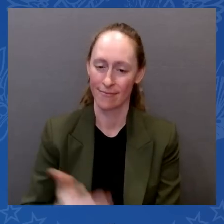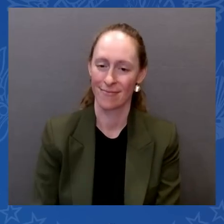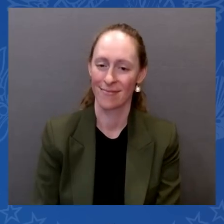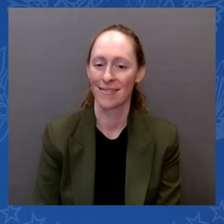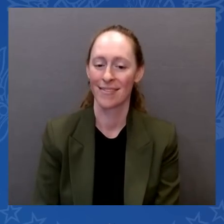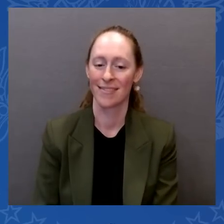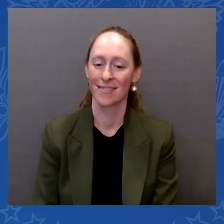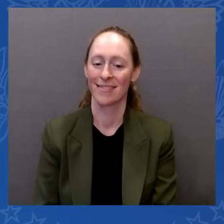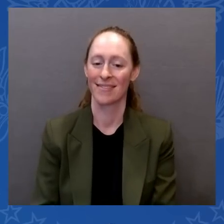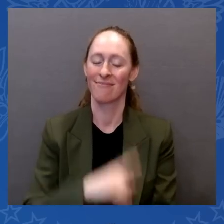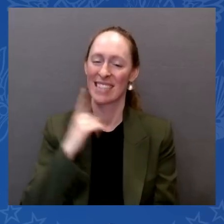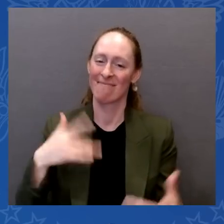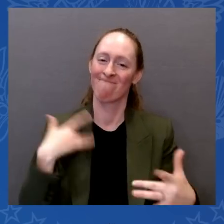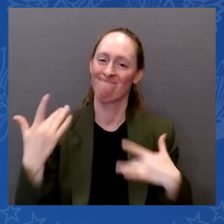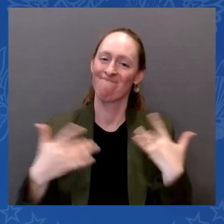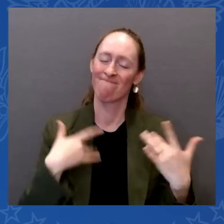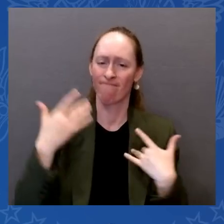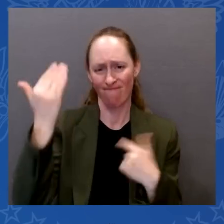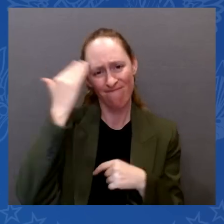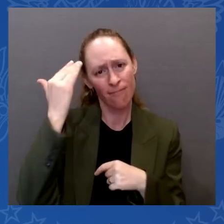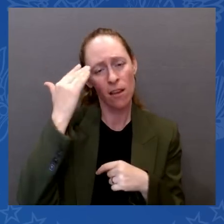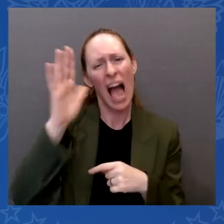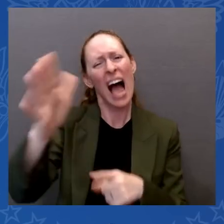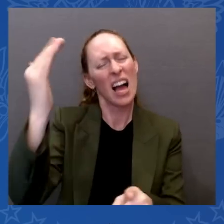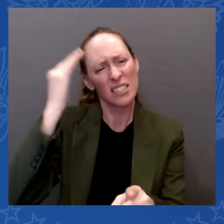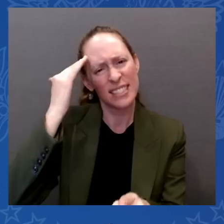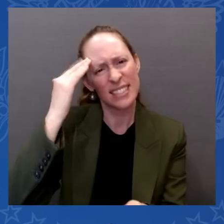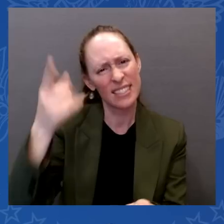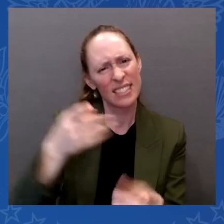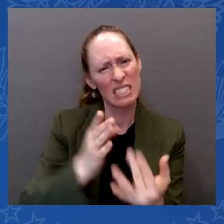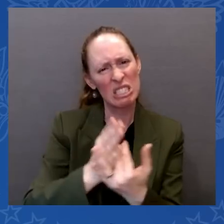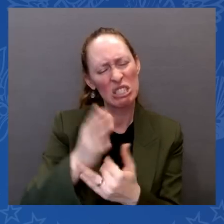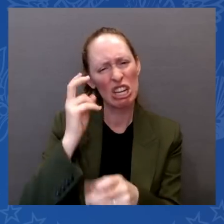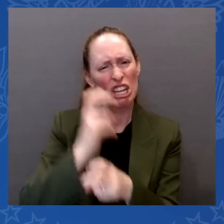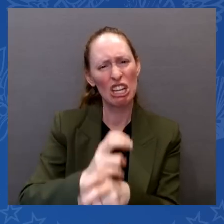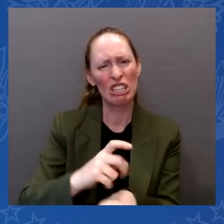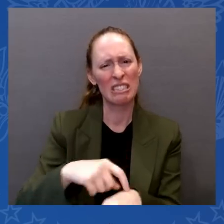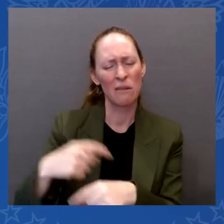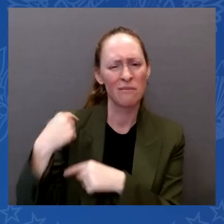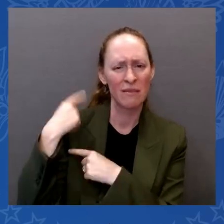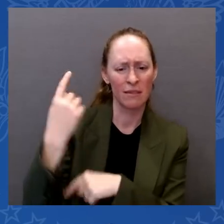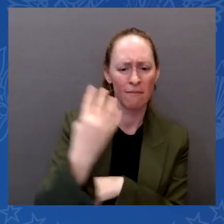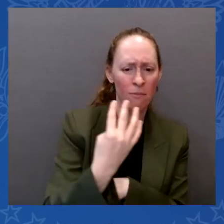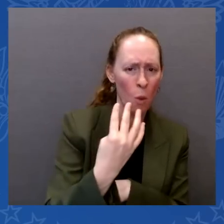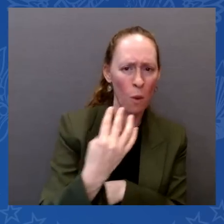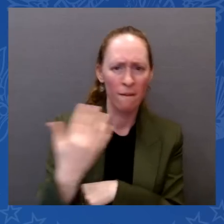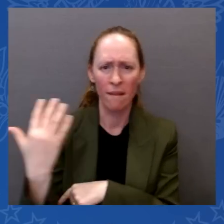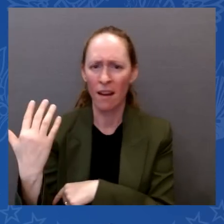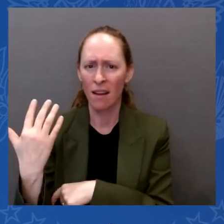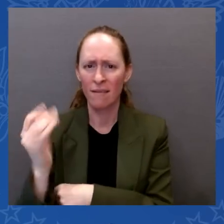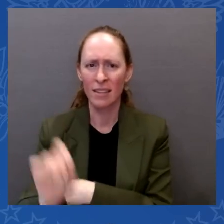Granted that we inherited a 6.5 percent unemployment rate; it's down to 3.5 percent. But guess what? Inflation is still hurting people,